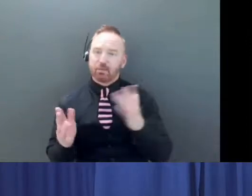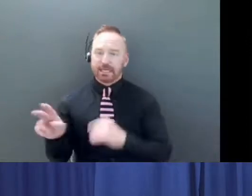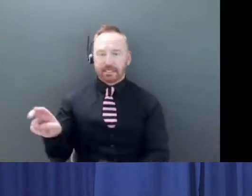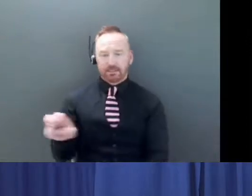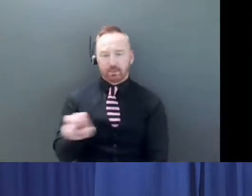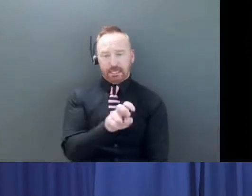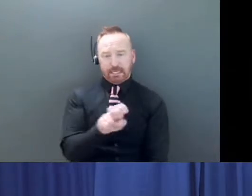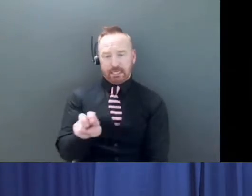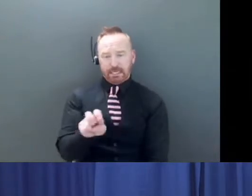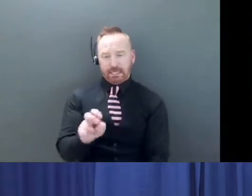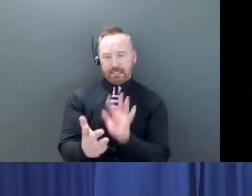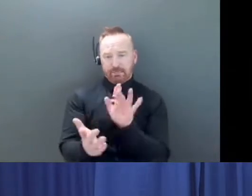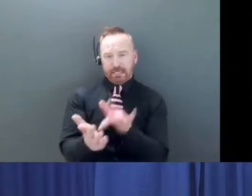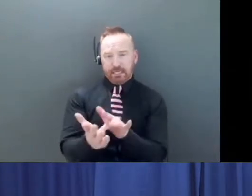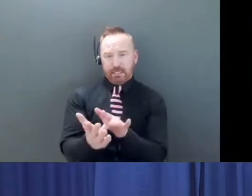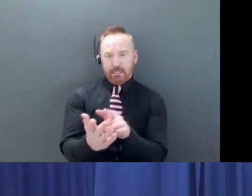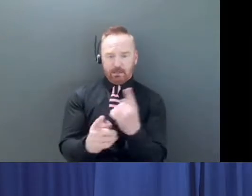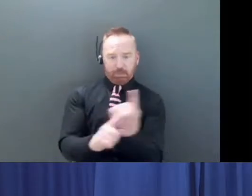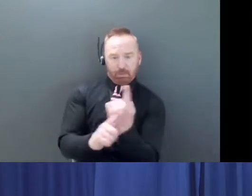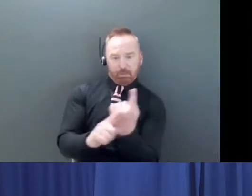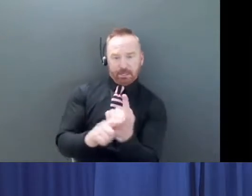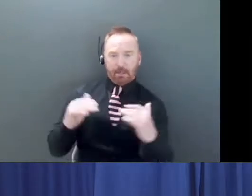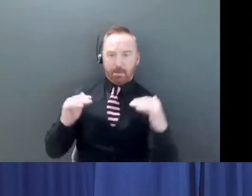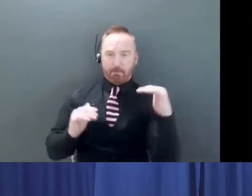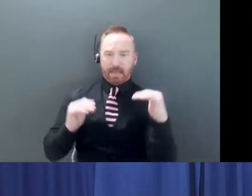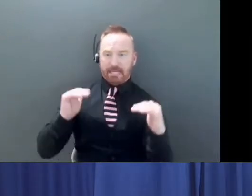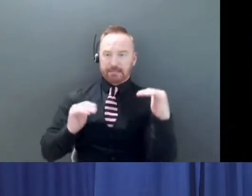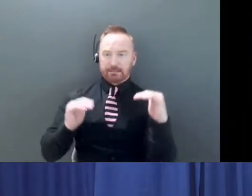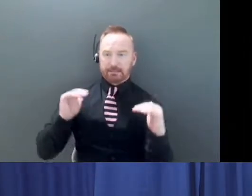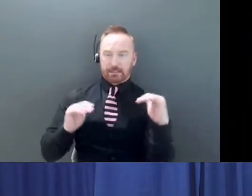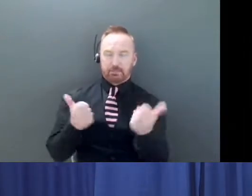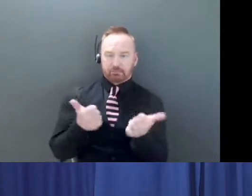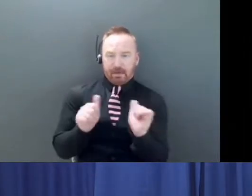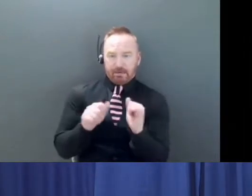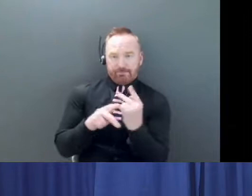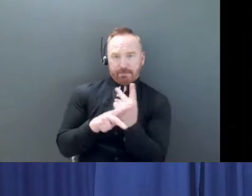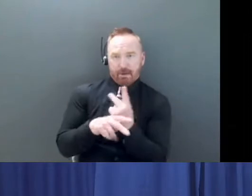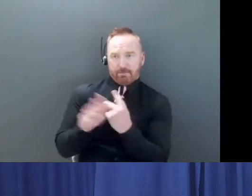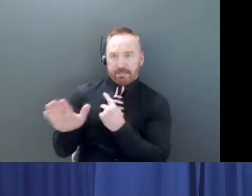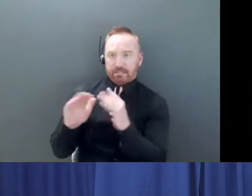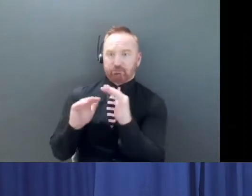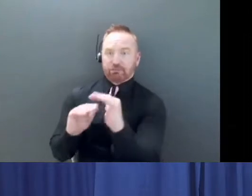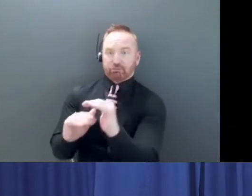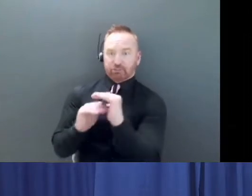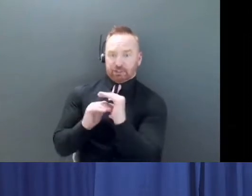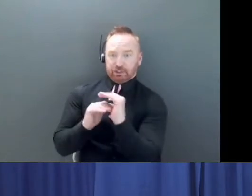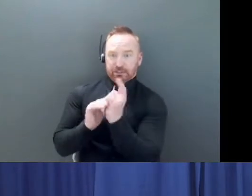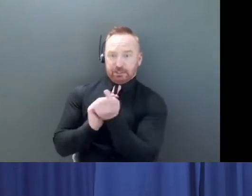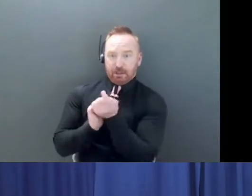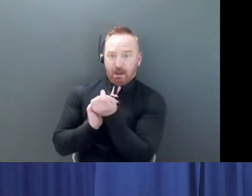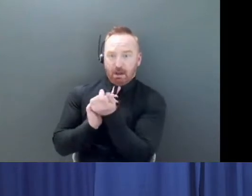cautious as we go through these